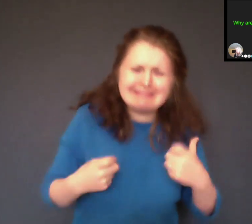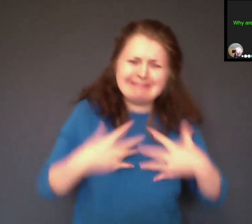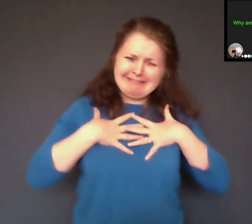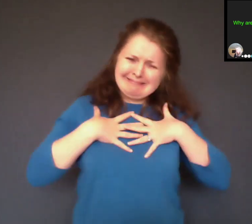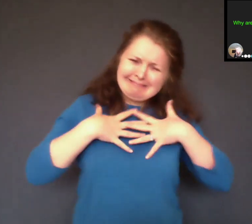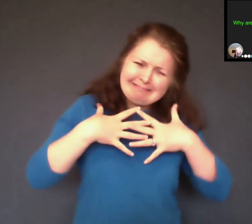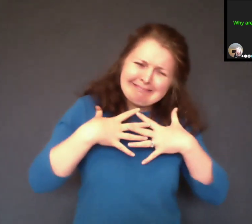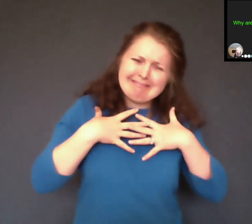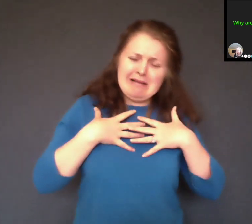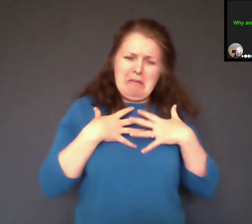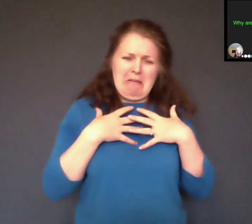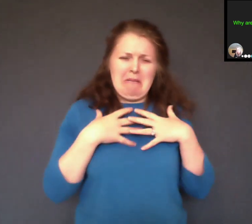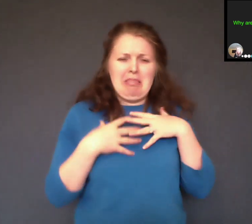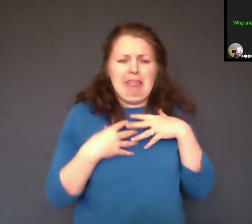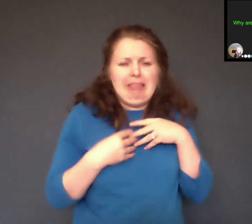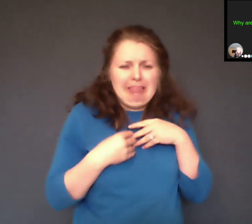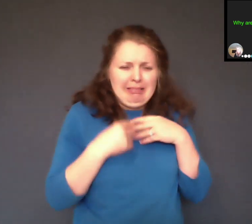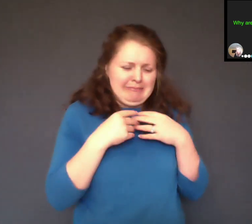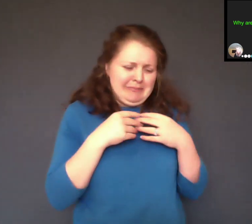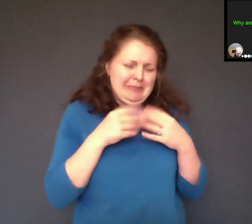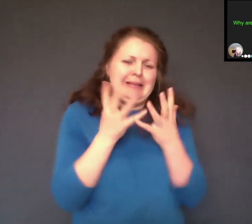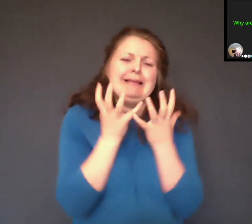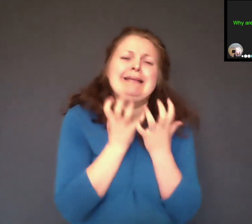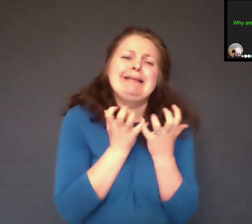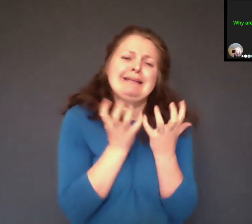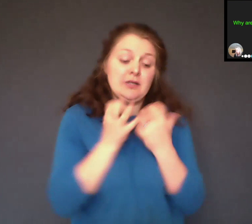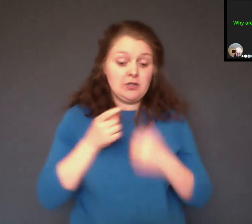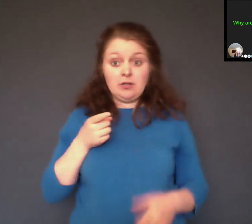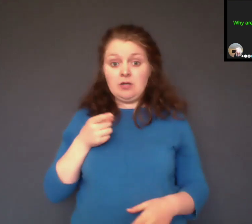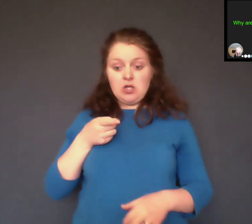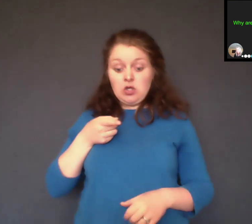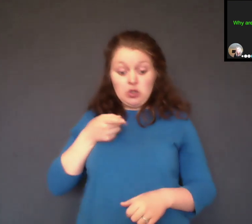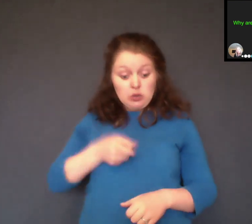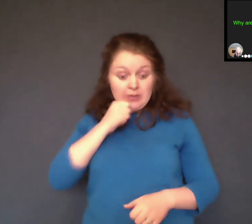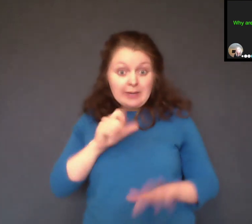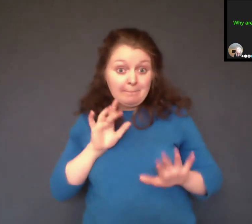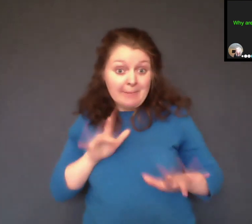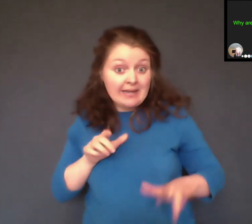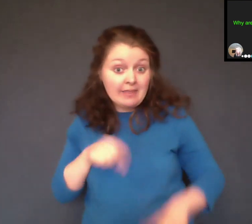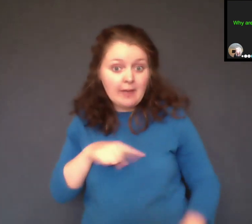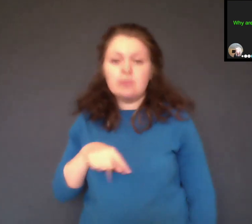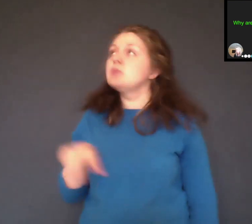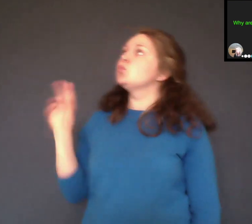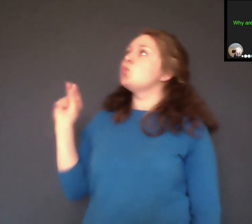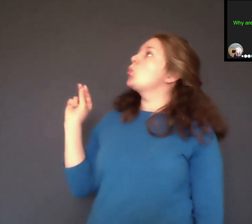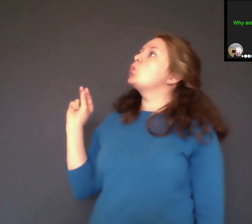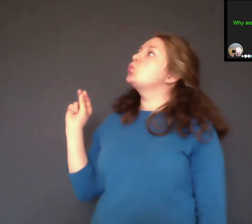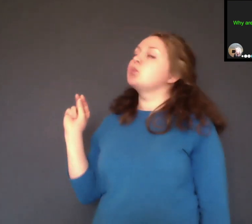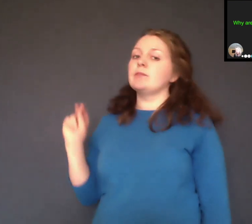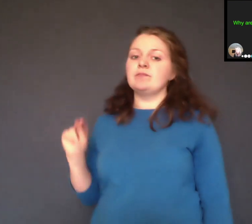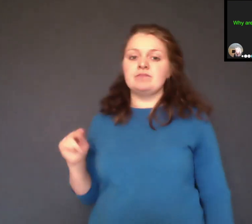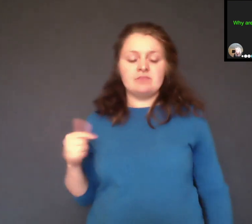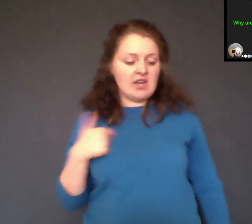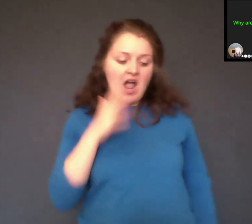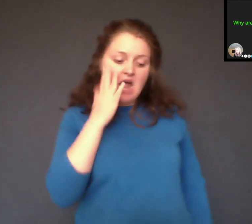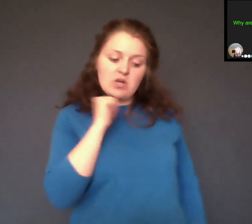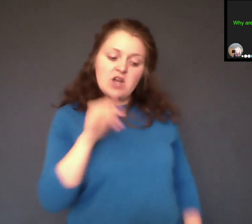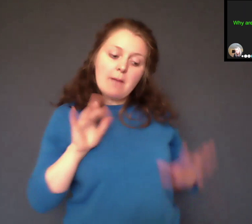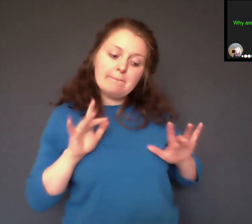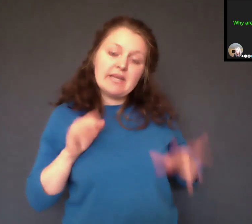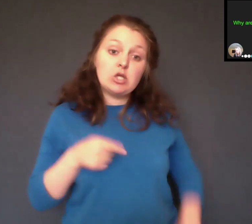knots in his brow tightening did you not pity them no harvey said then i will not pity you came the